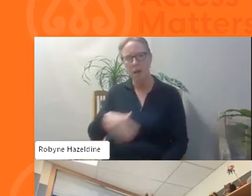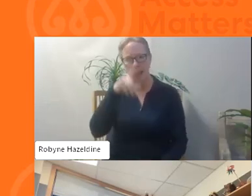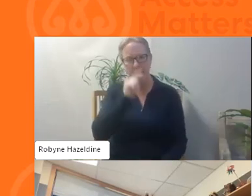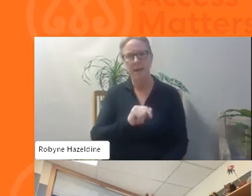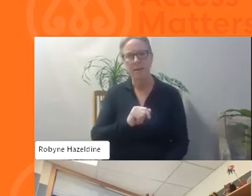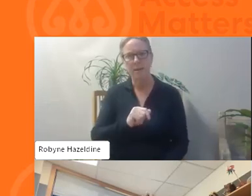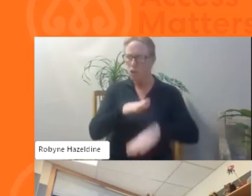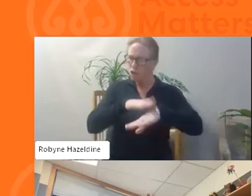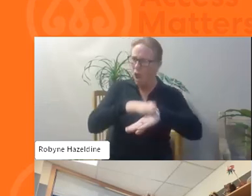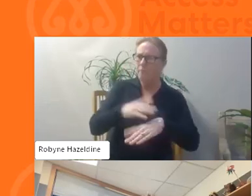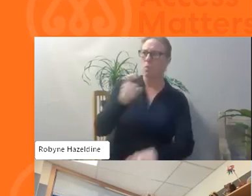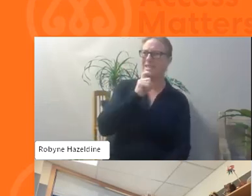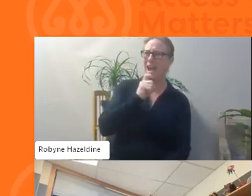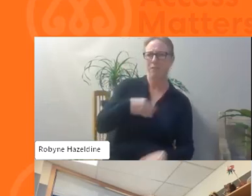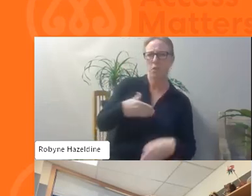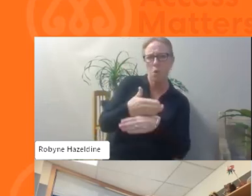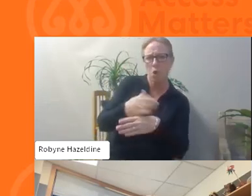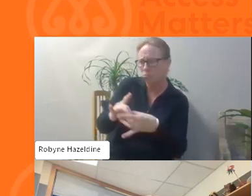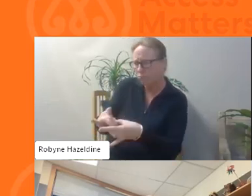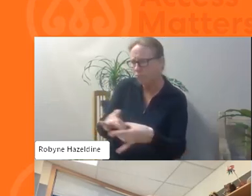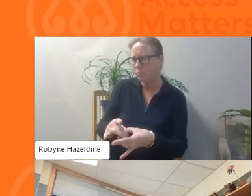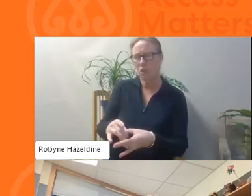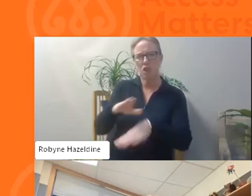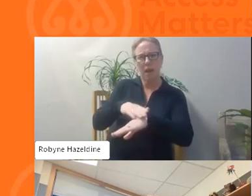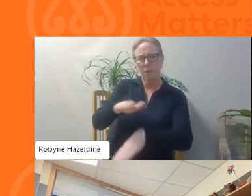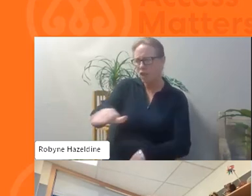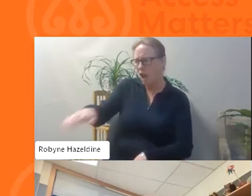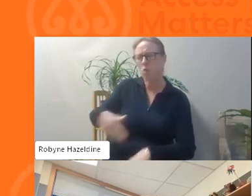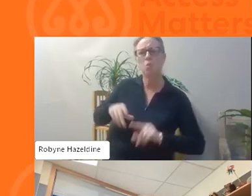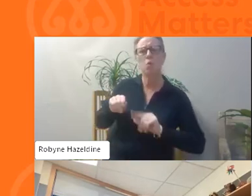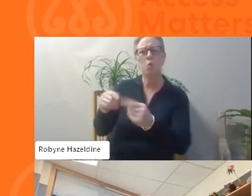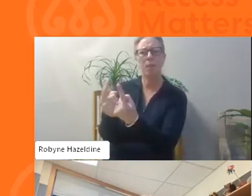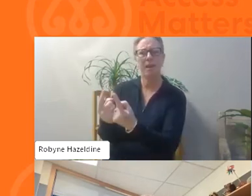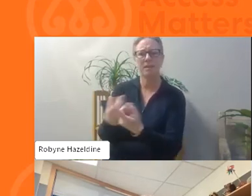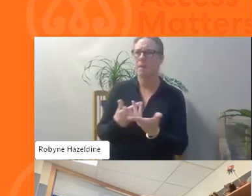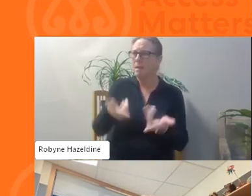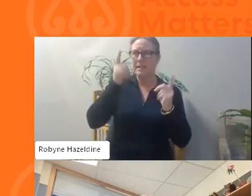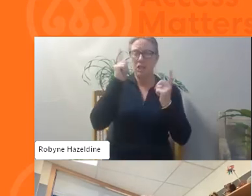for staff to work with a child, time for the child to do things. And that can be the teachers have to be flexible in what they do,